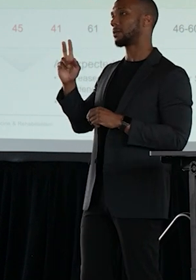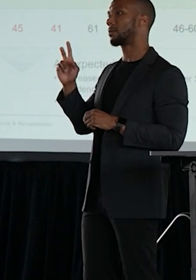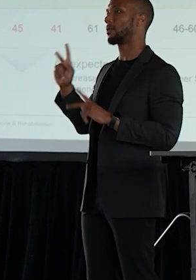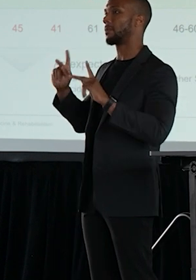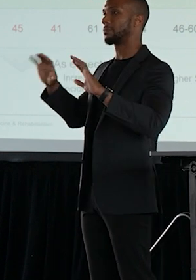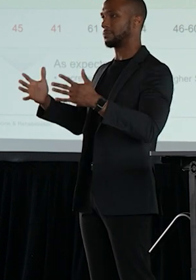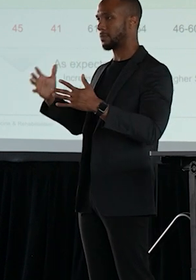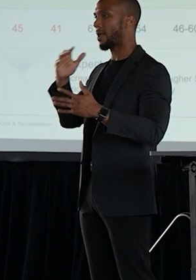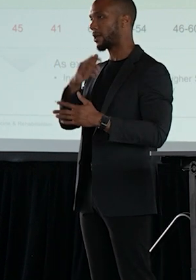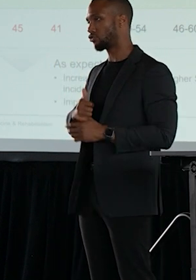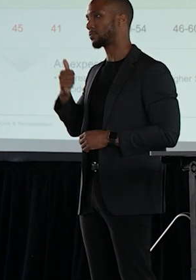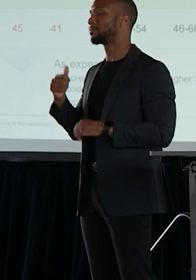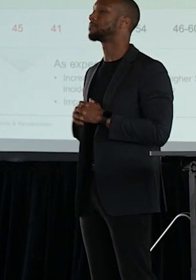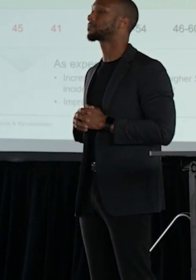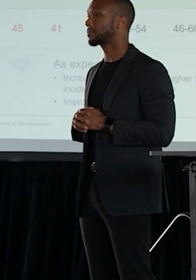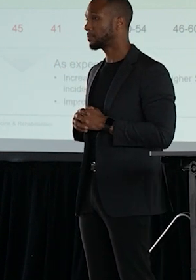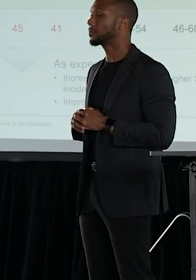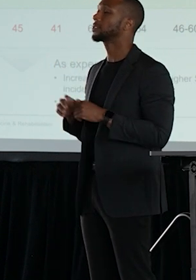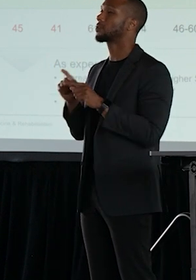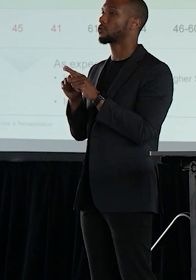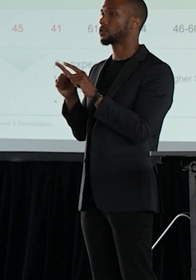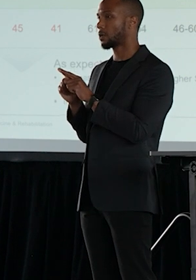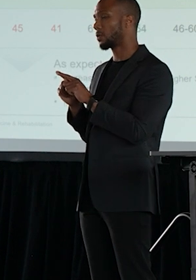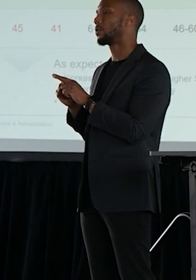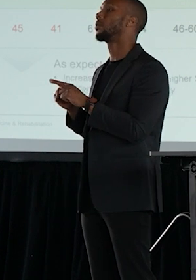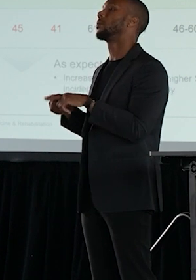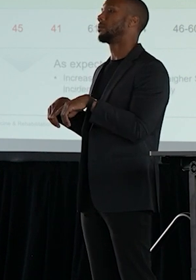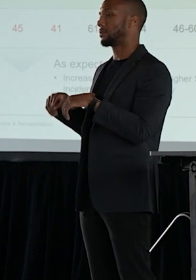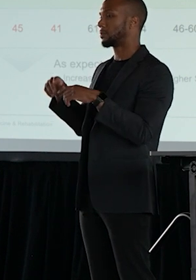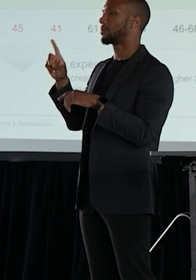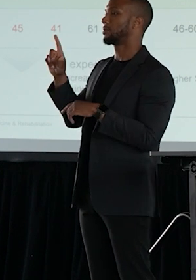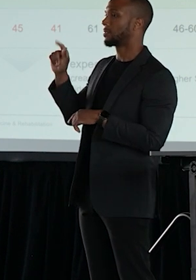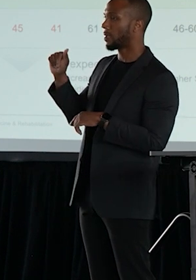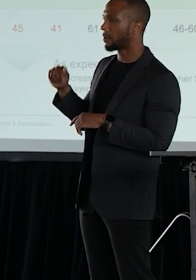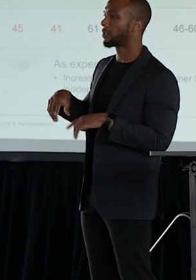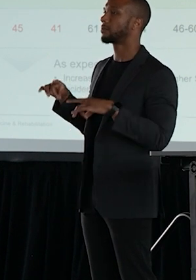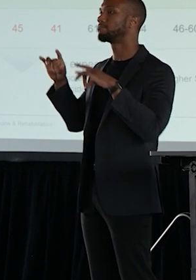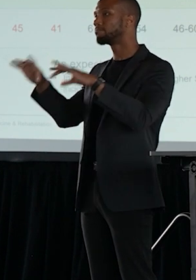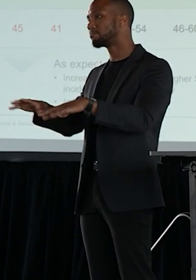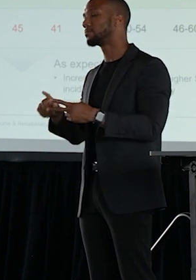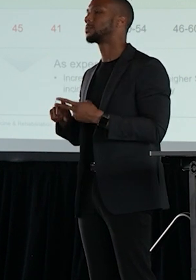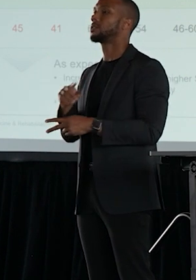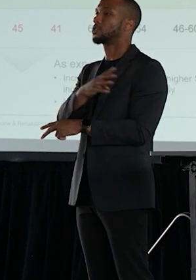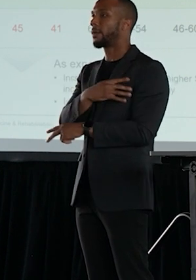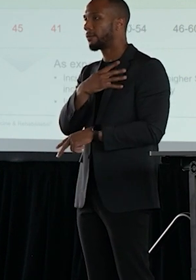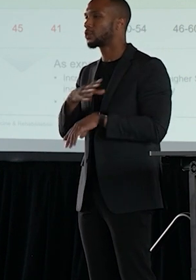agent, and we compare with Canada. Data, Australia. Data, you know, Sweden. Data, you know, we are about the same, but